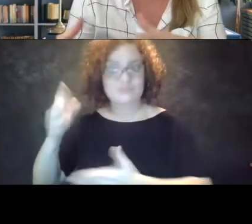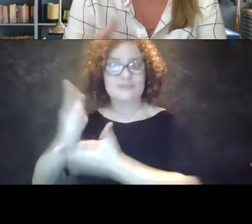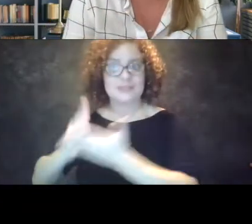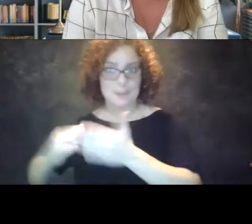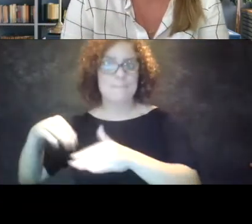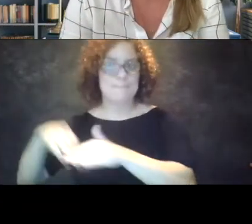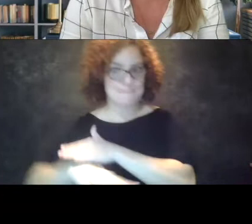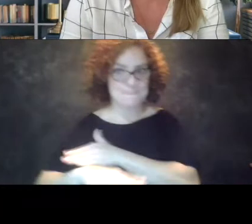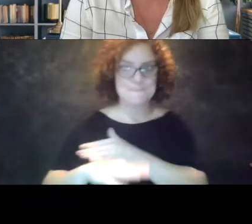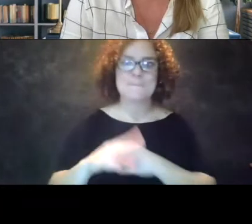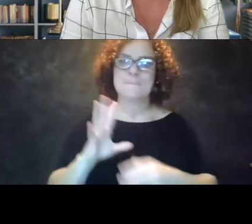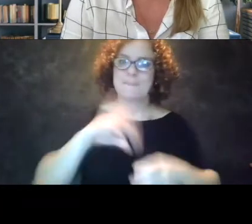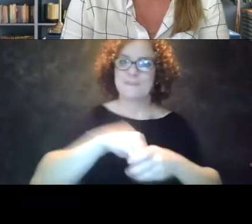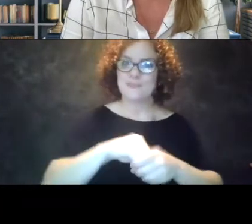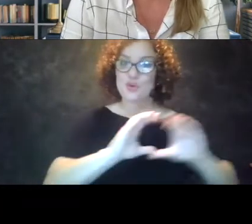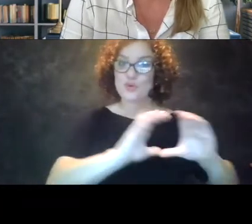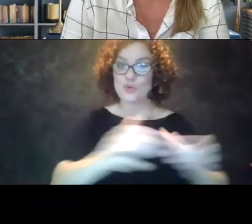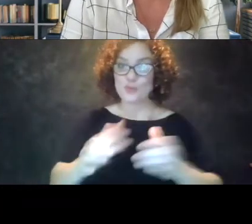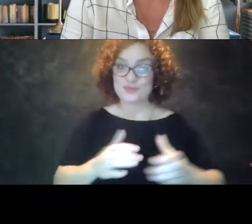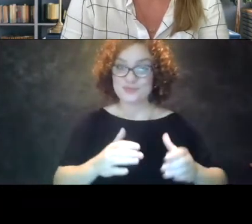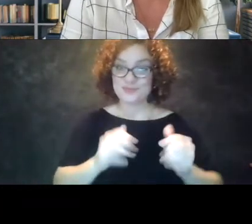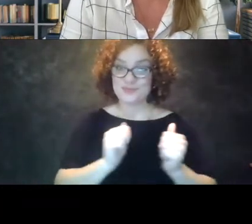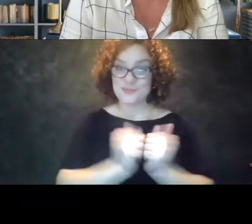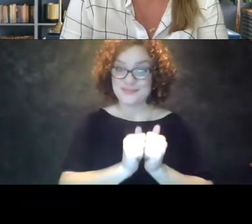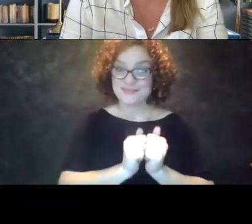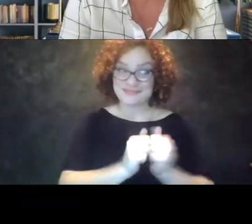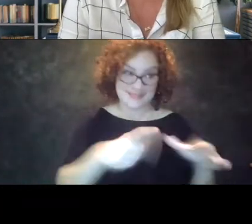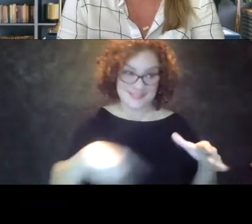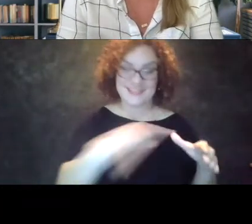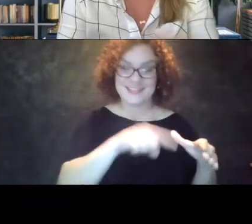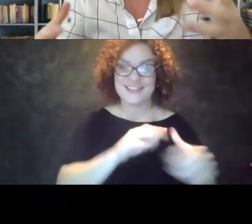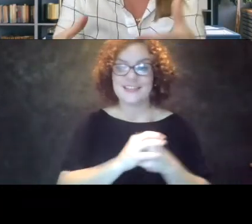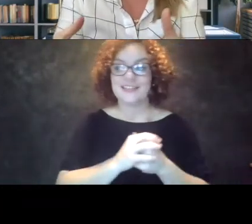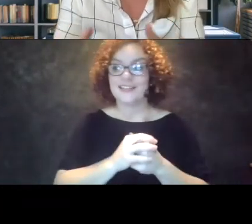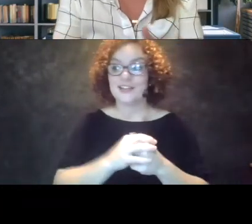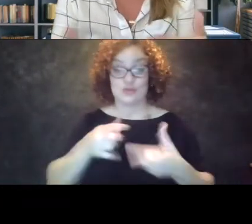with us. And, you know, this would be a time where I, you know, the teacher group is usually